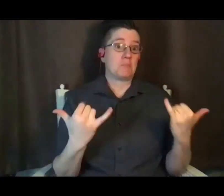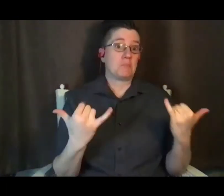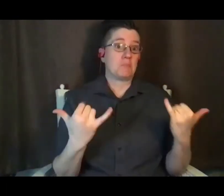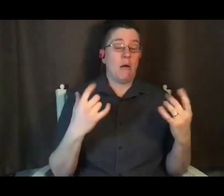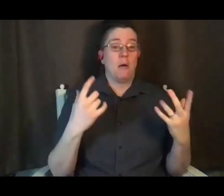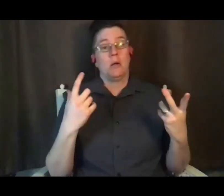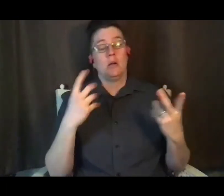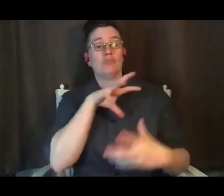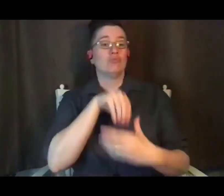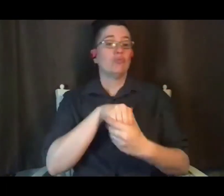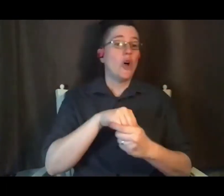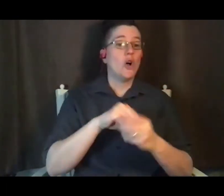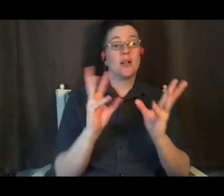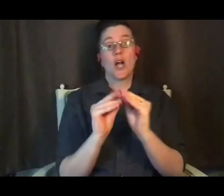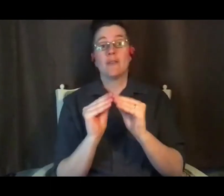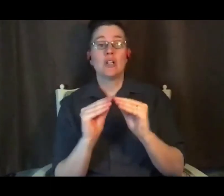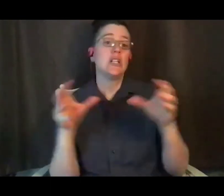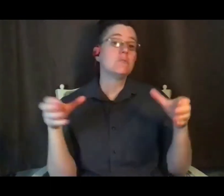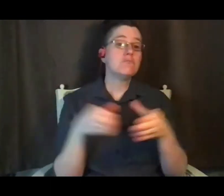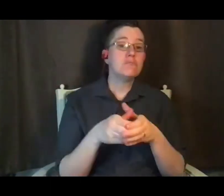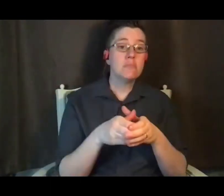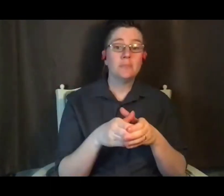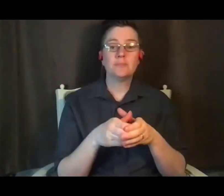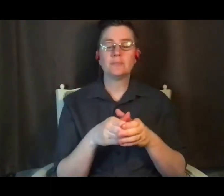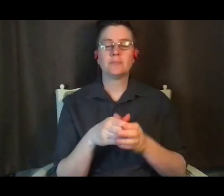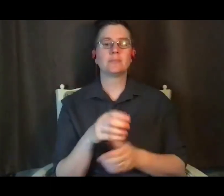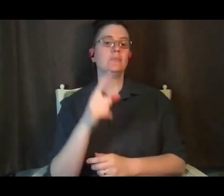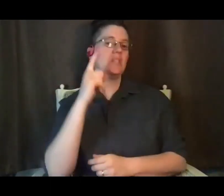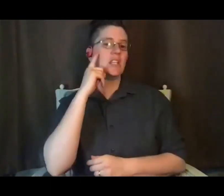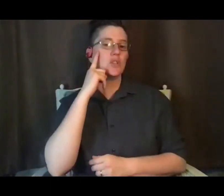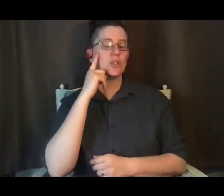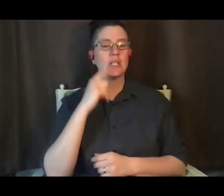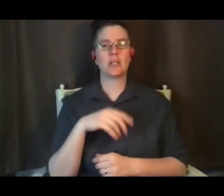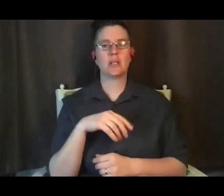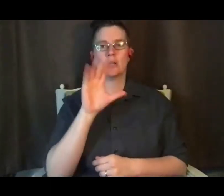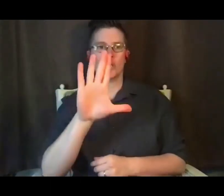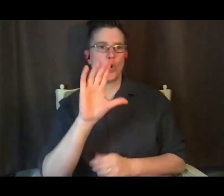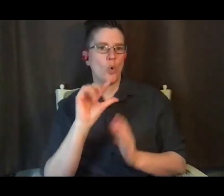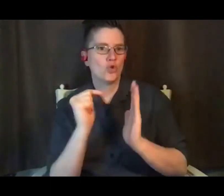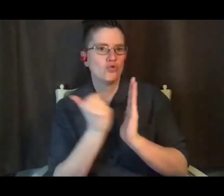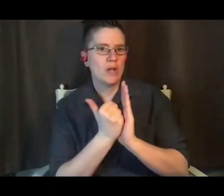of this gathering right and you're thinking about your grades and what your expectations are right